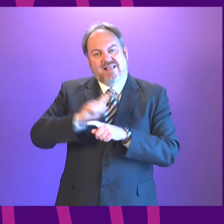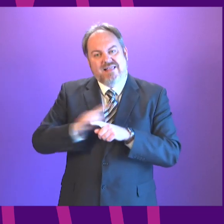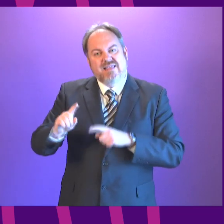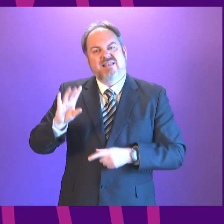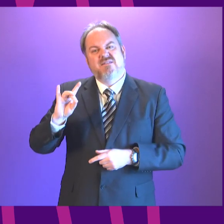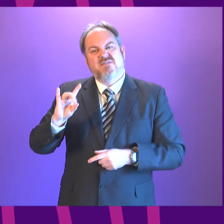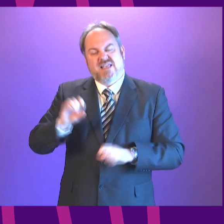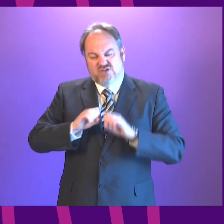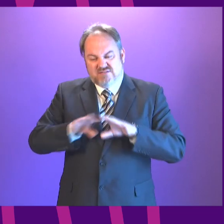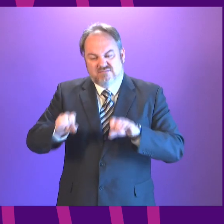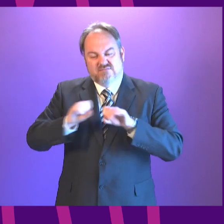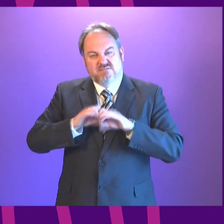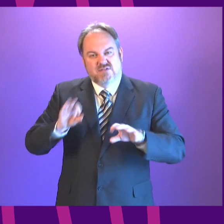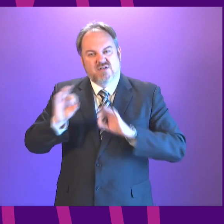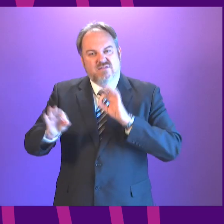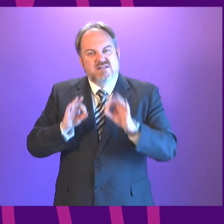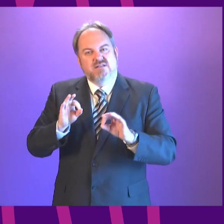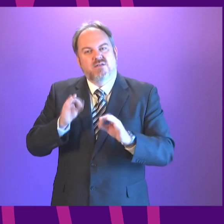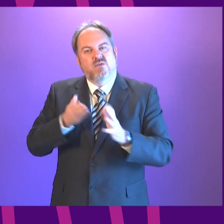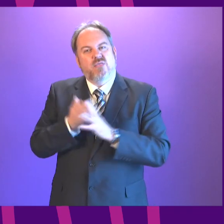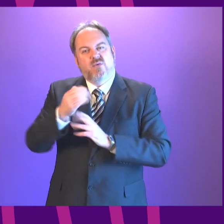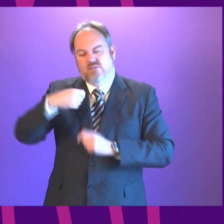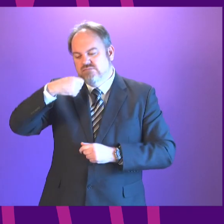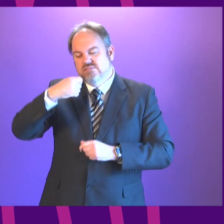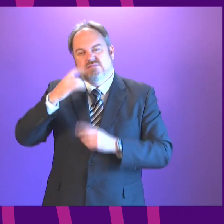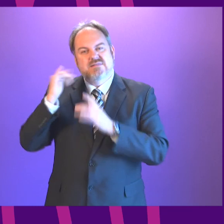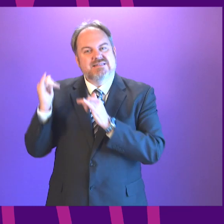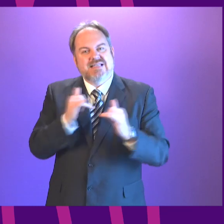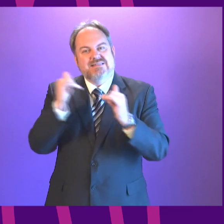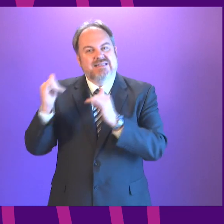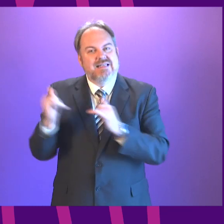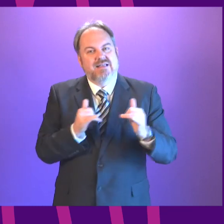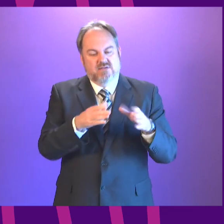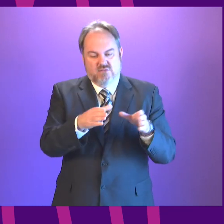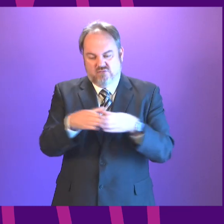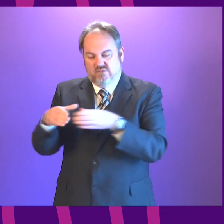survey, which uses polymerase chain reaction testing on a random sample of people in Scotland,